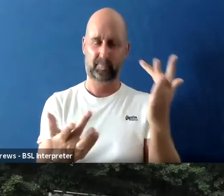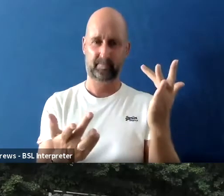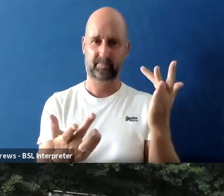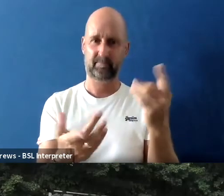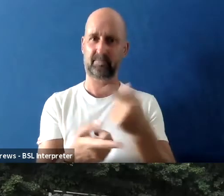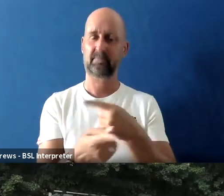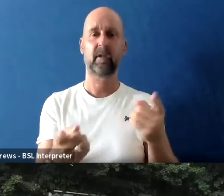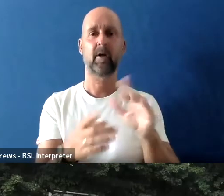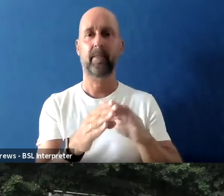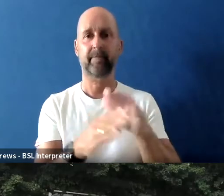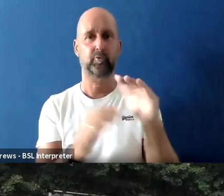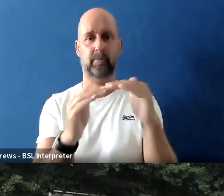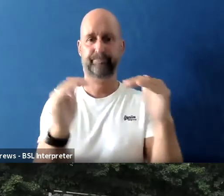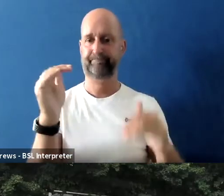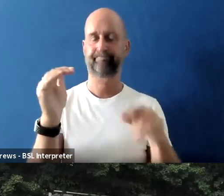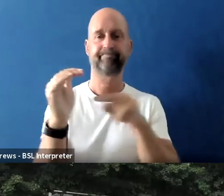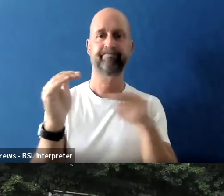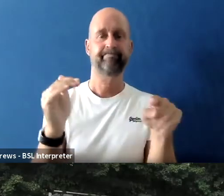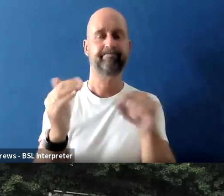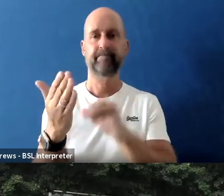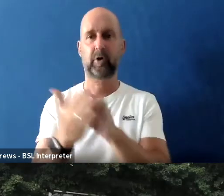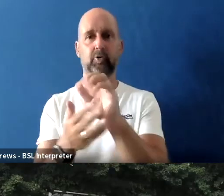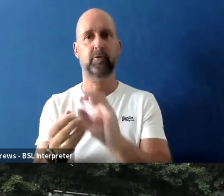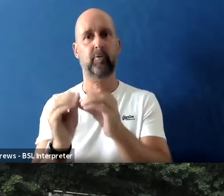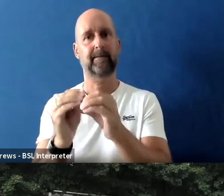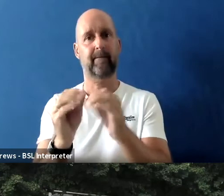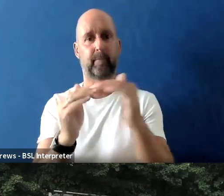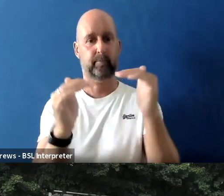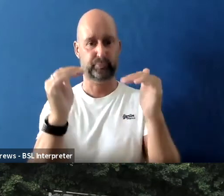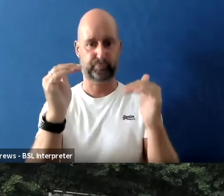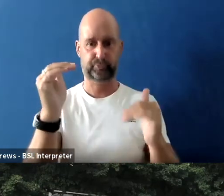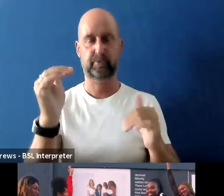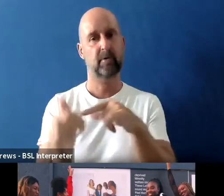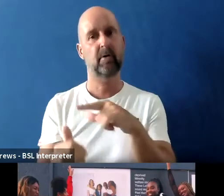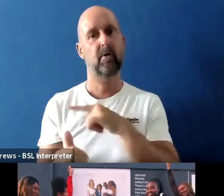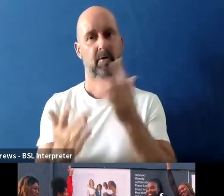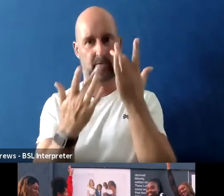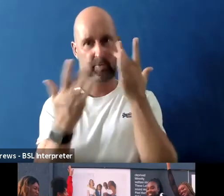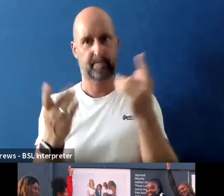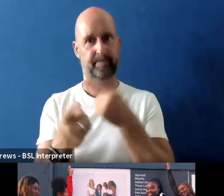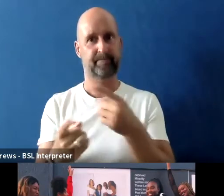inequality in the cultural and creative sector and potentially heralding a missing generation.